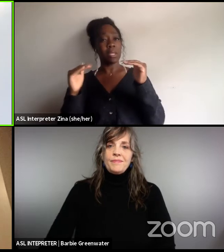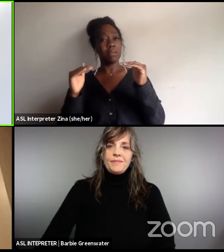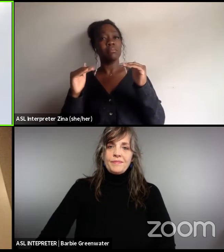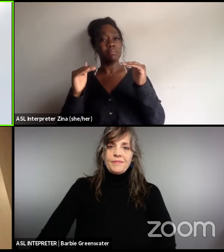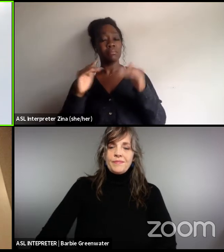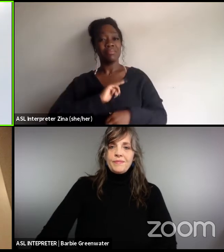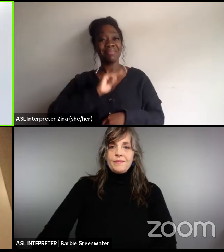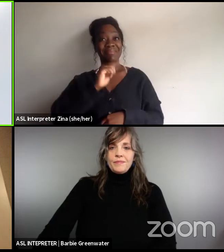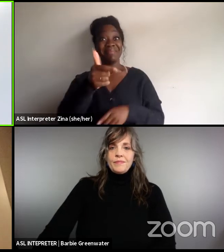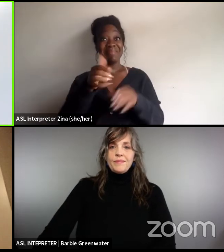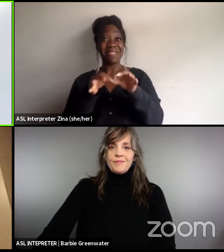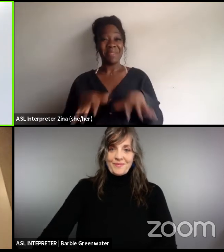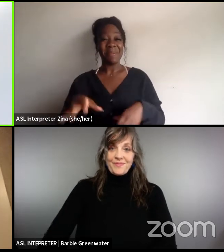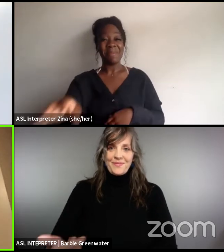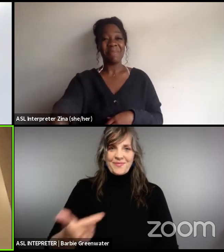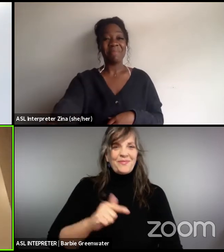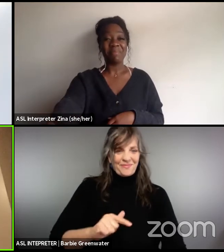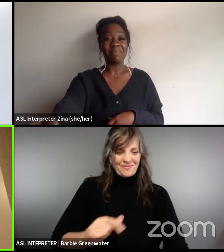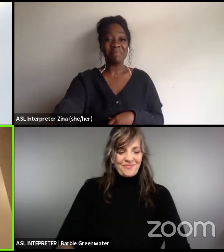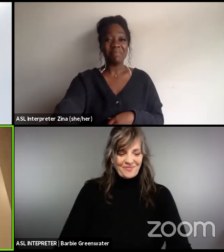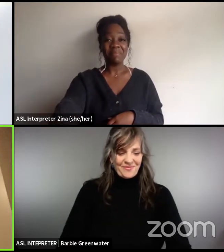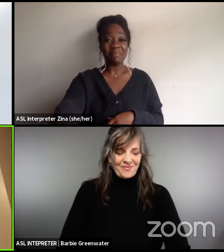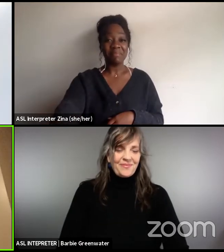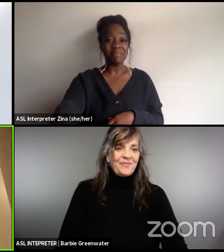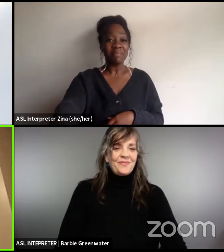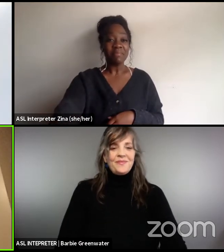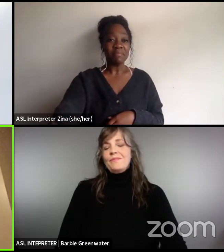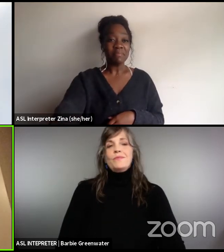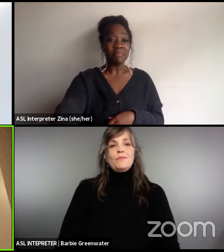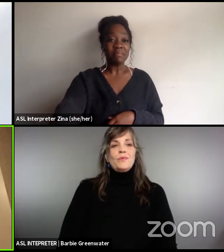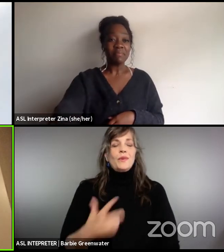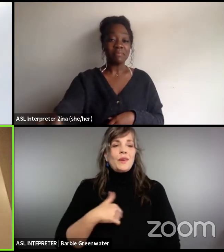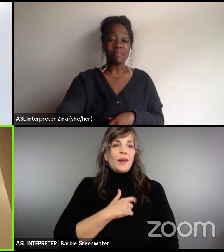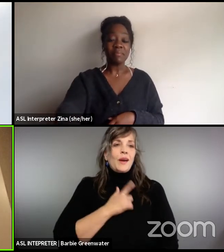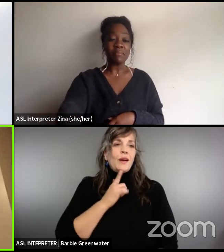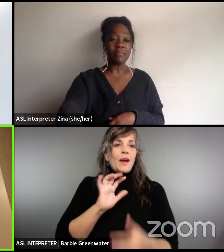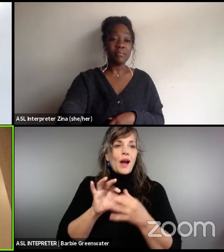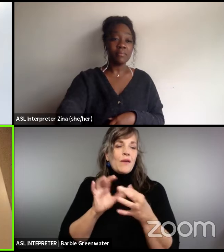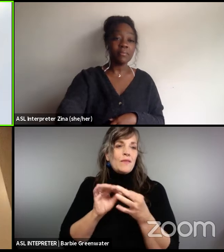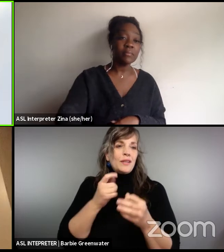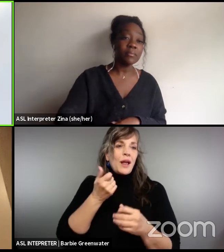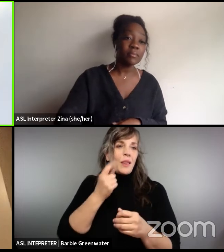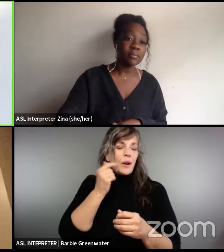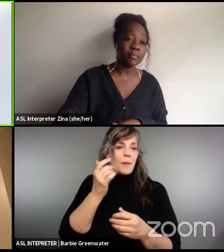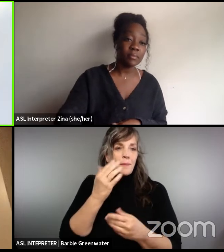I think things like, and I'm gonna do a bit of a fortune, criticism.